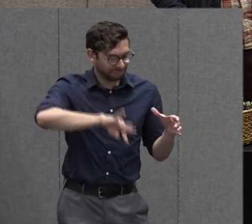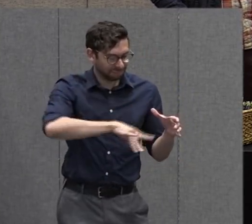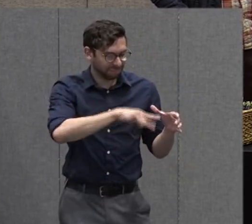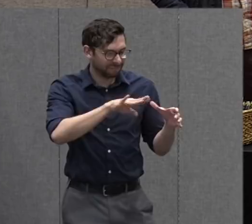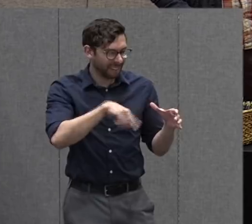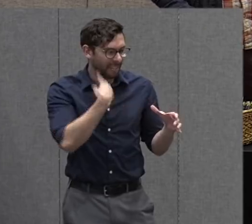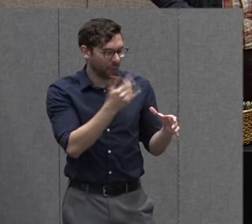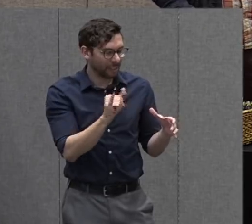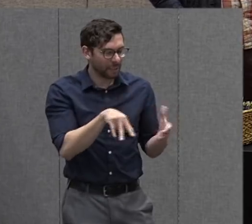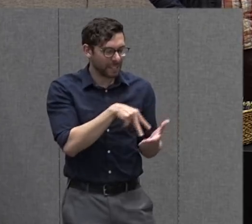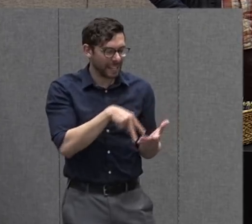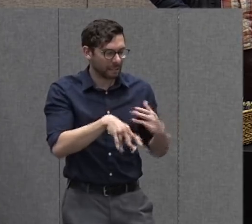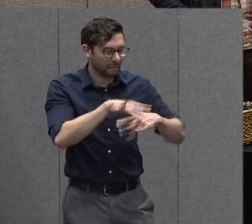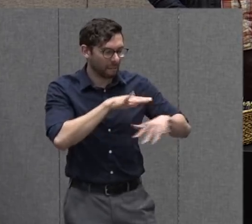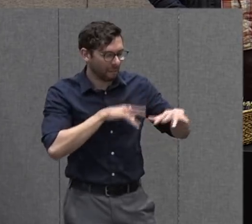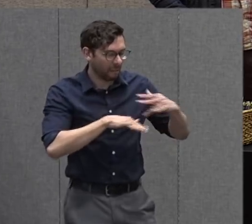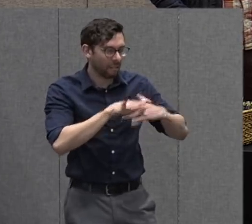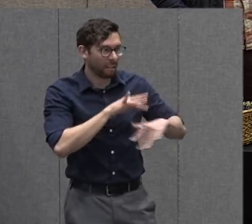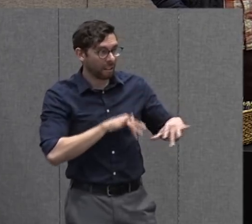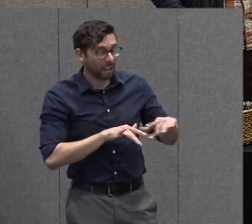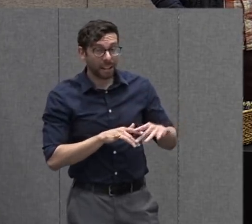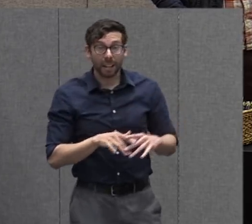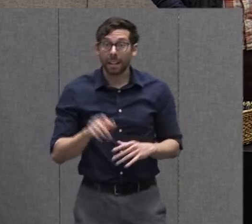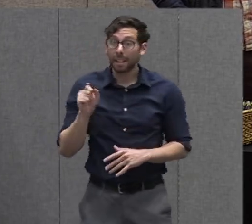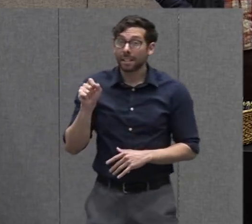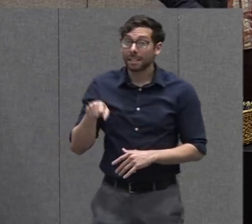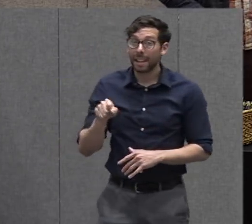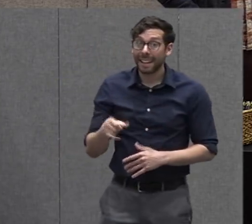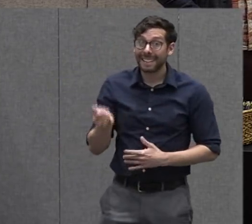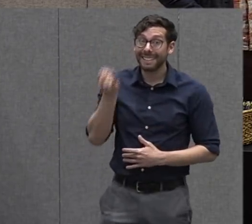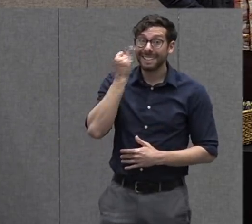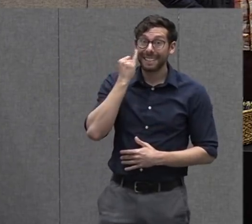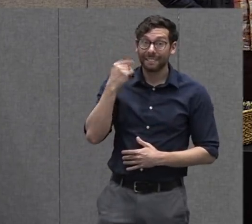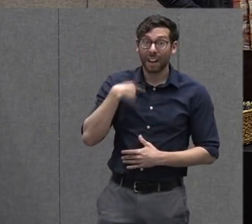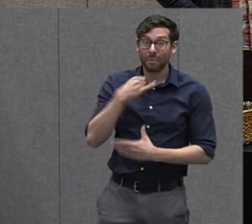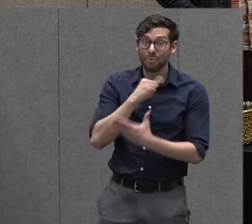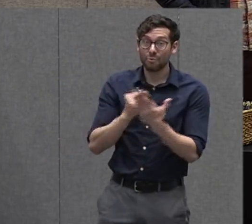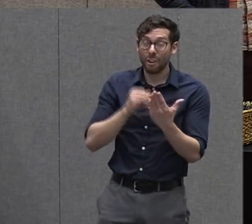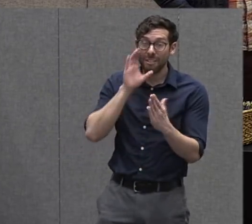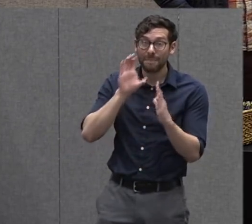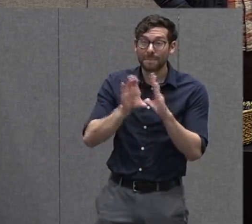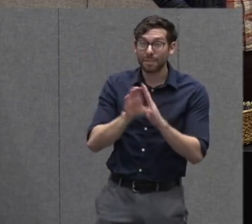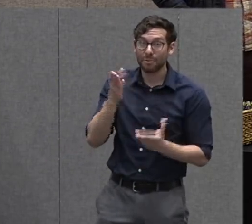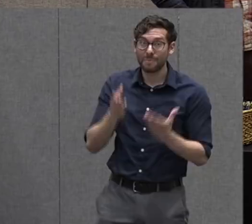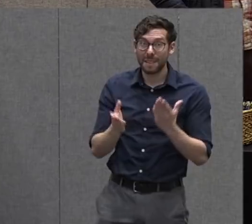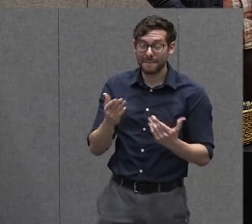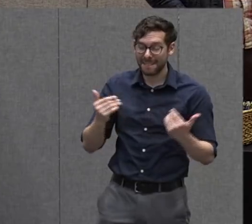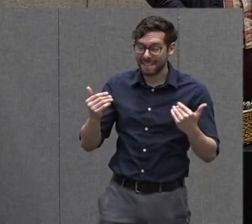I might have a chocolate bar, with some milk. Doing a little dance. [Mr. R]